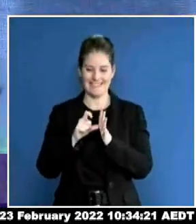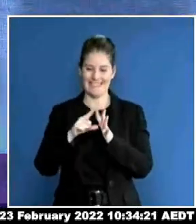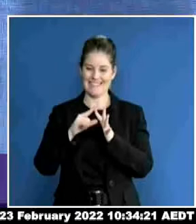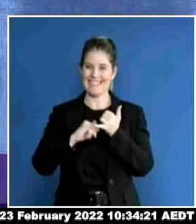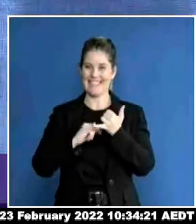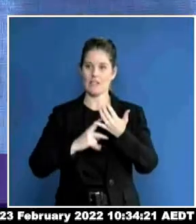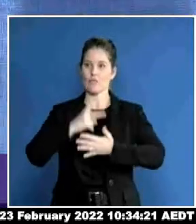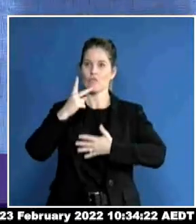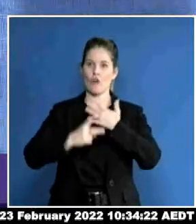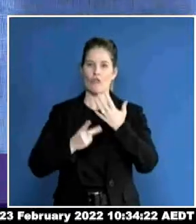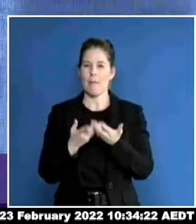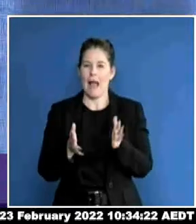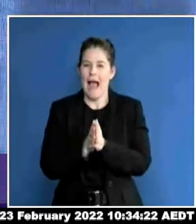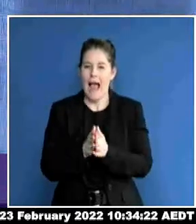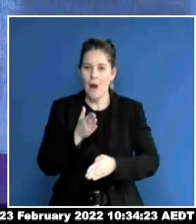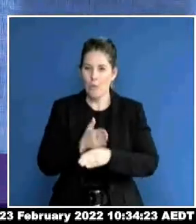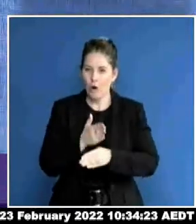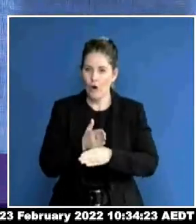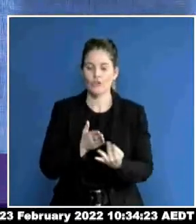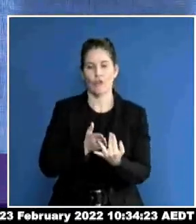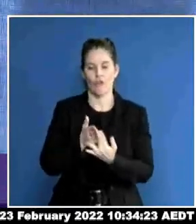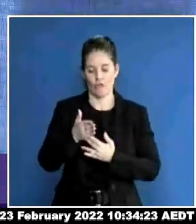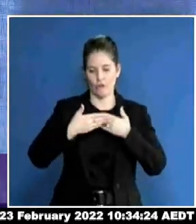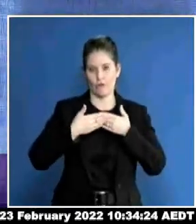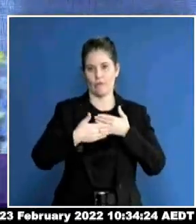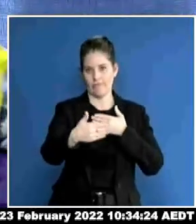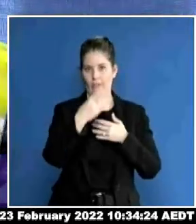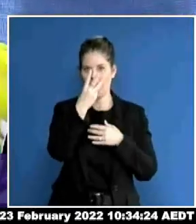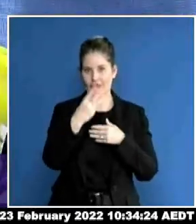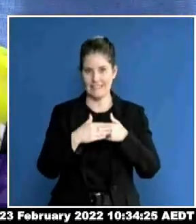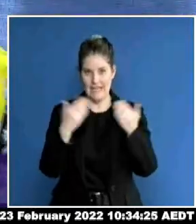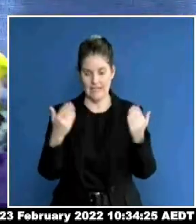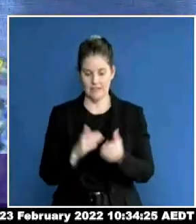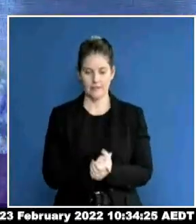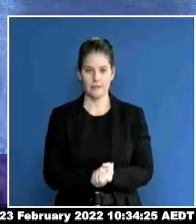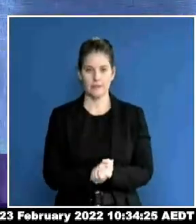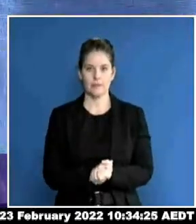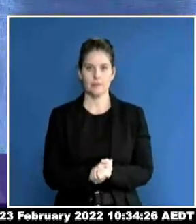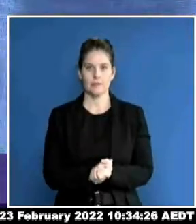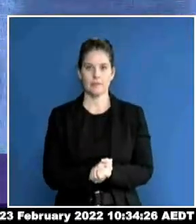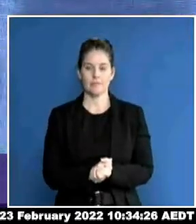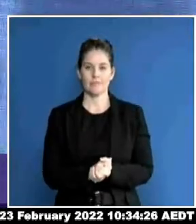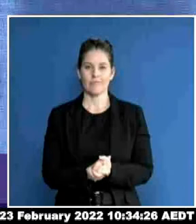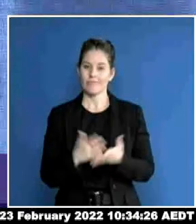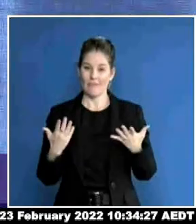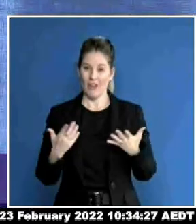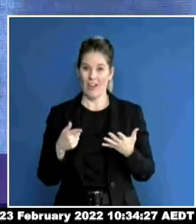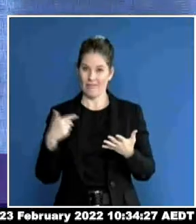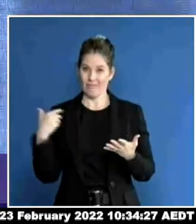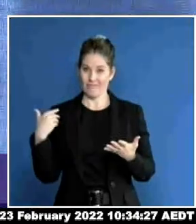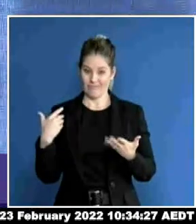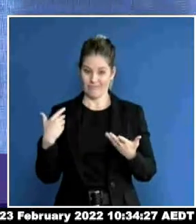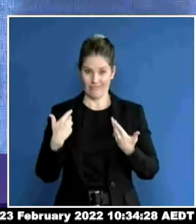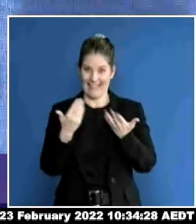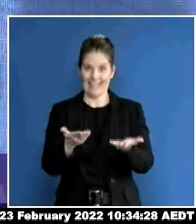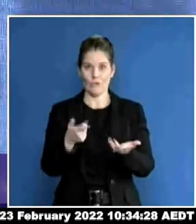days. While that gives you a snapshot, one issue that arises is how do you qualify to